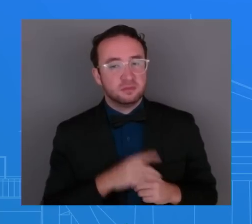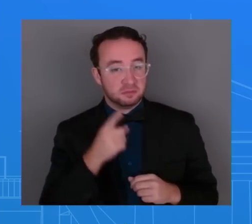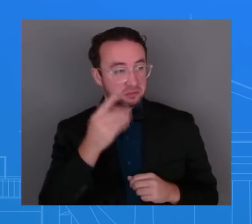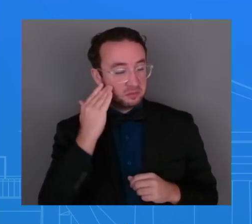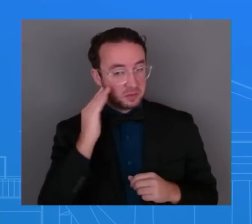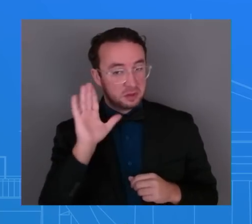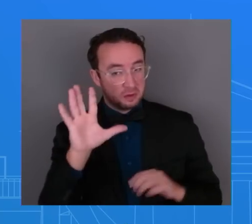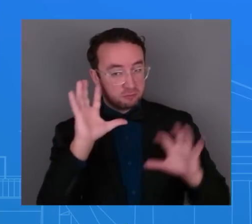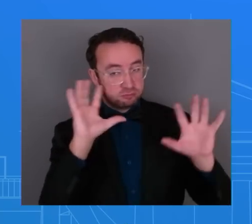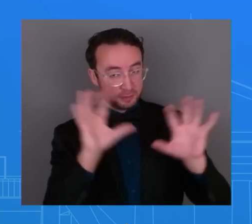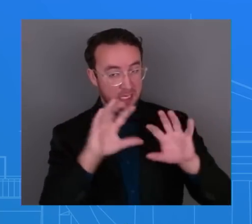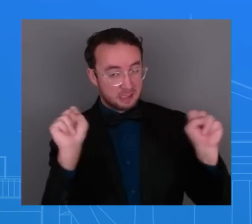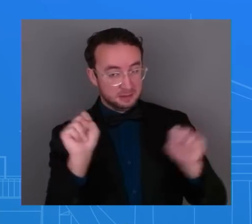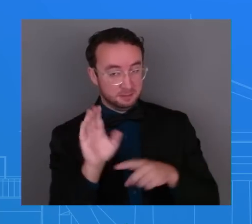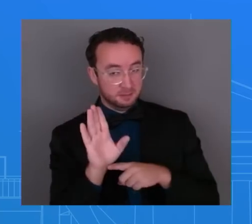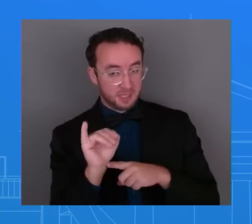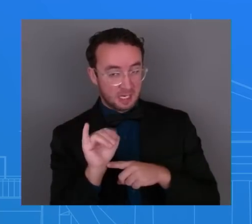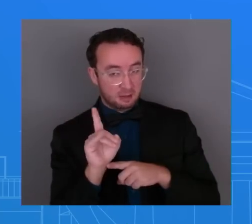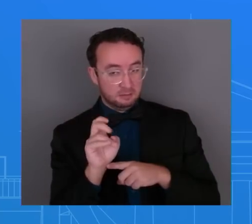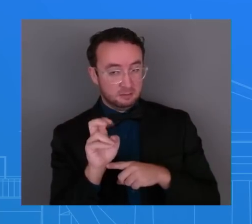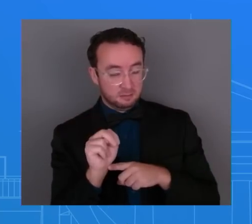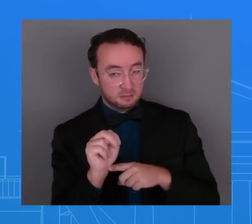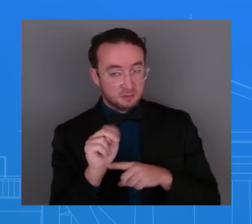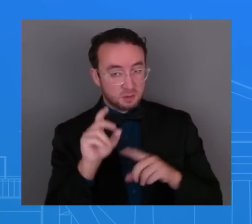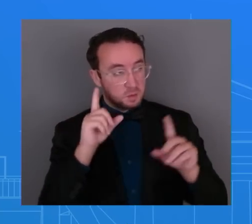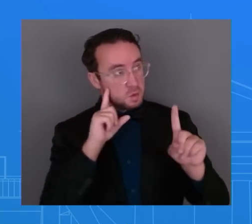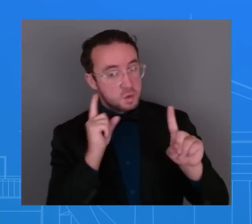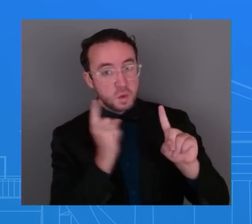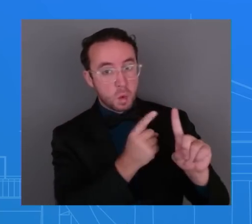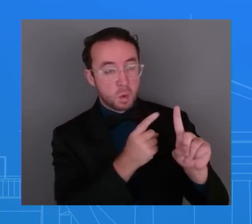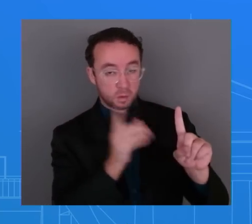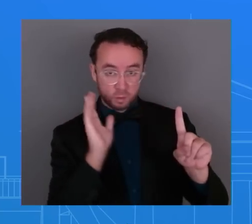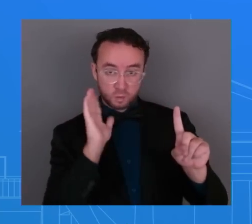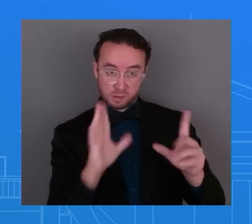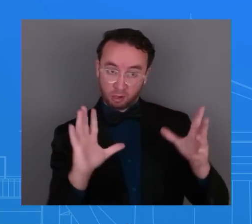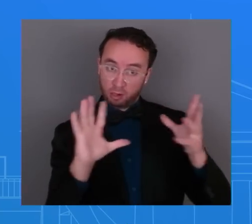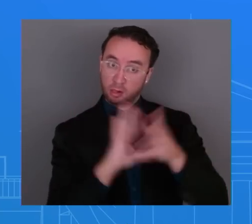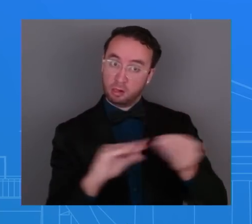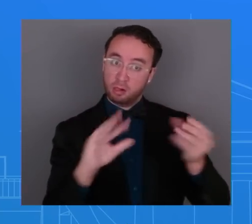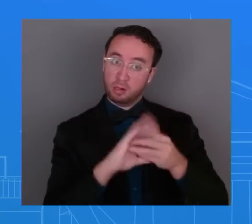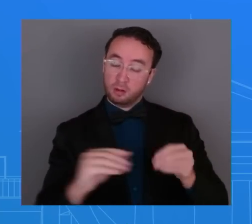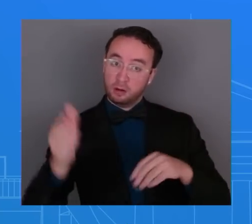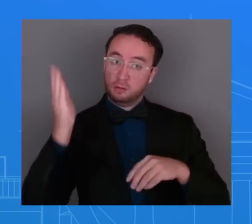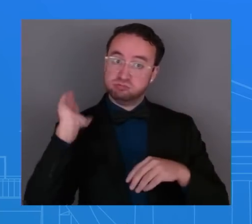this president to -- to focus on these remarks in --